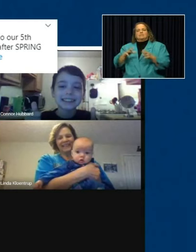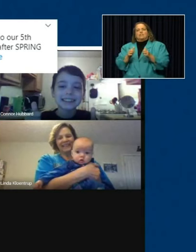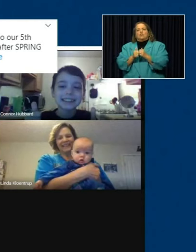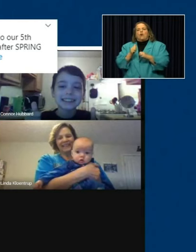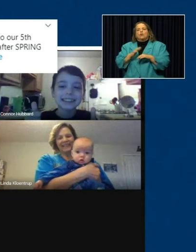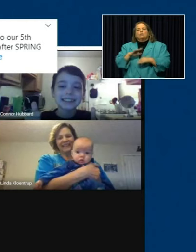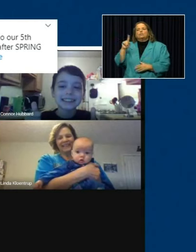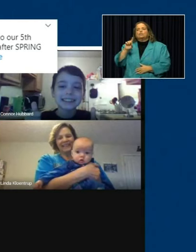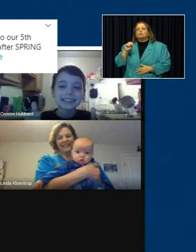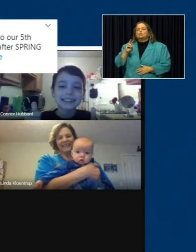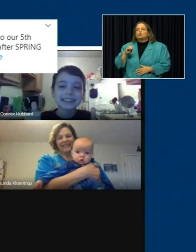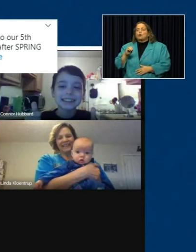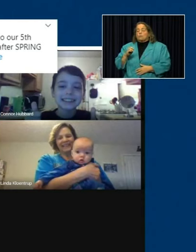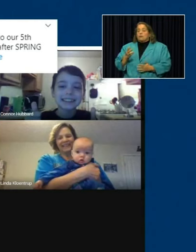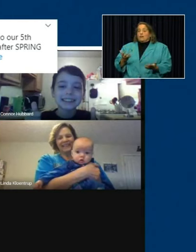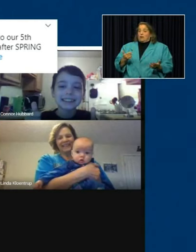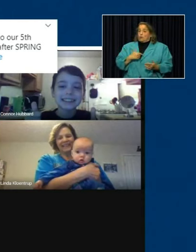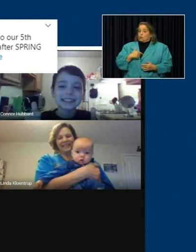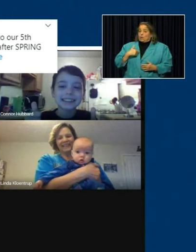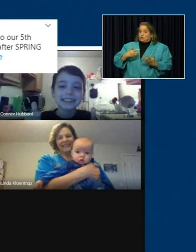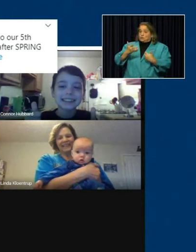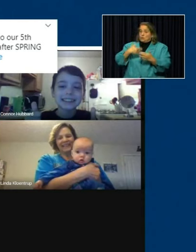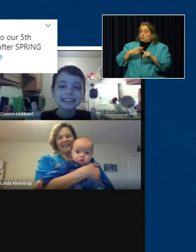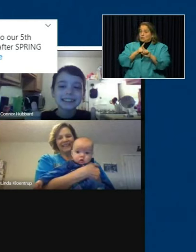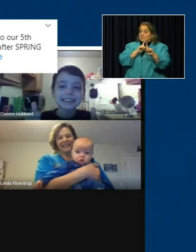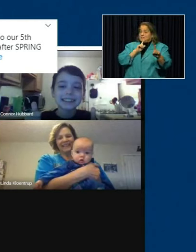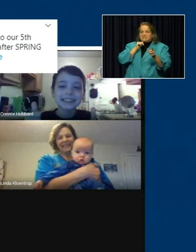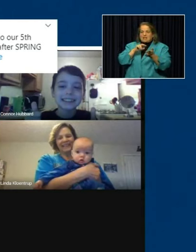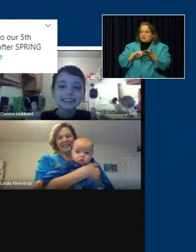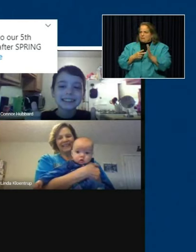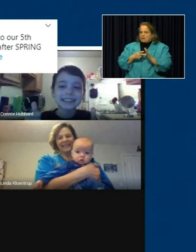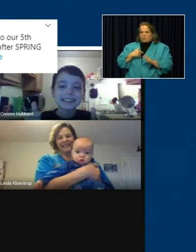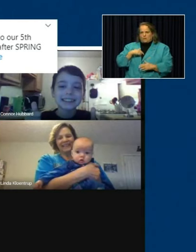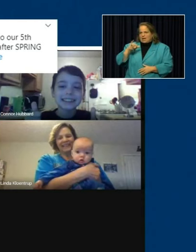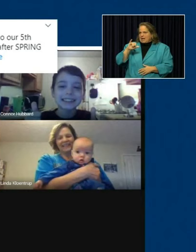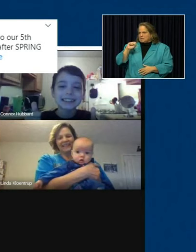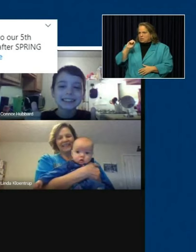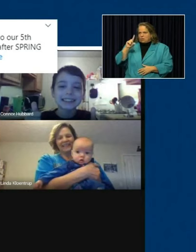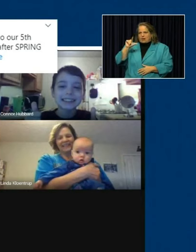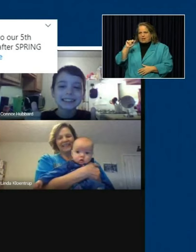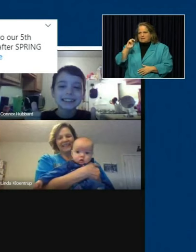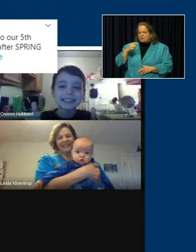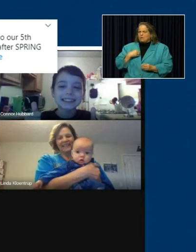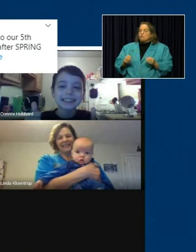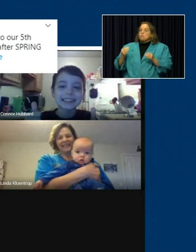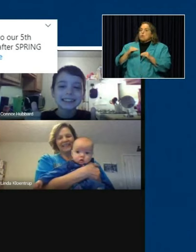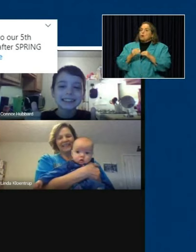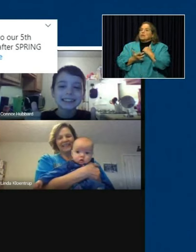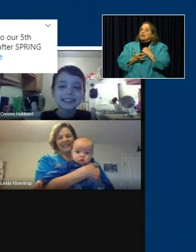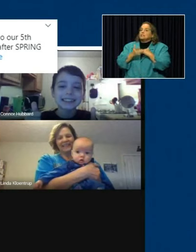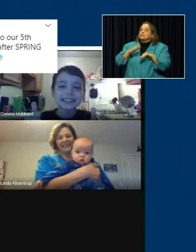TEAM KENTUCKY FUND, WHICH WE'RE GOING TO TALK ABOUT ON WEDNESDAY.